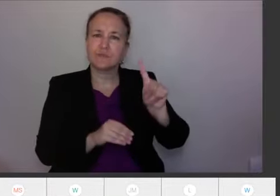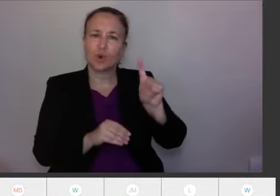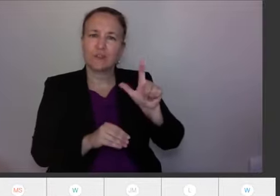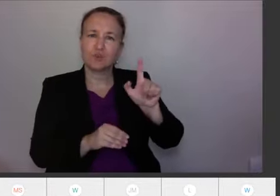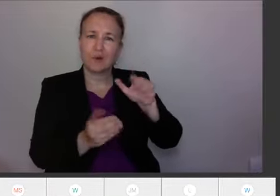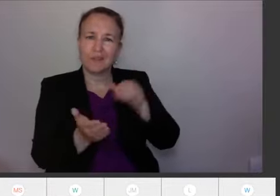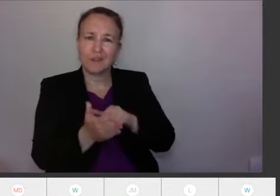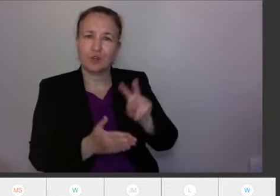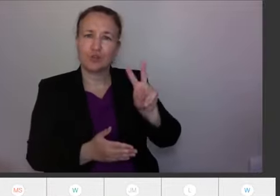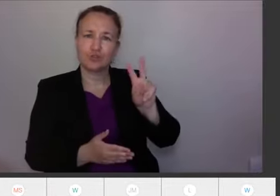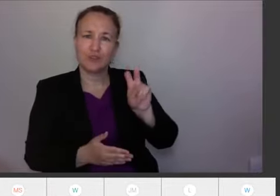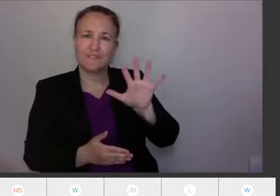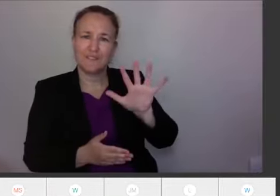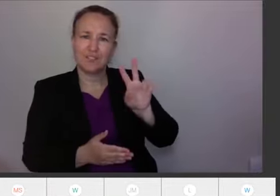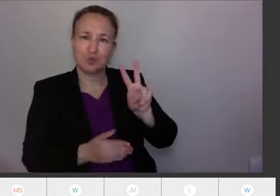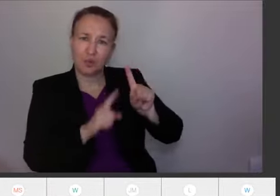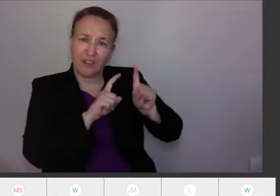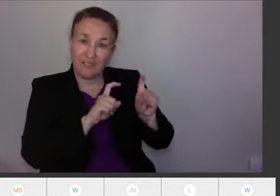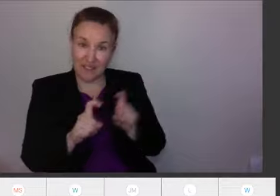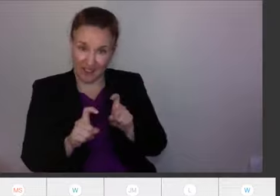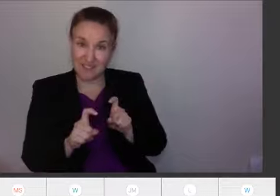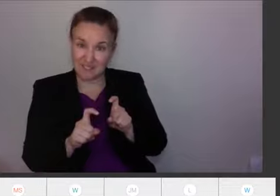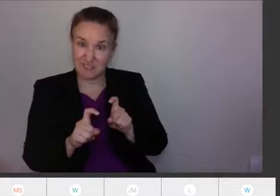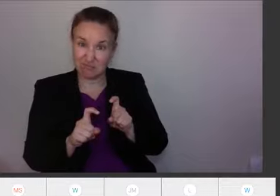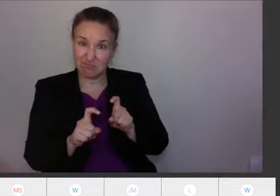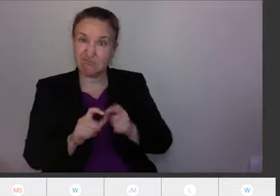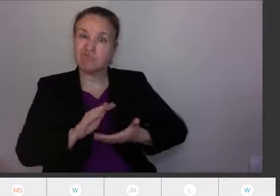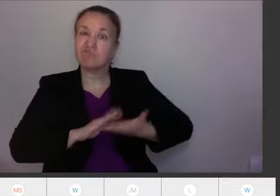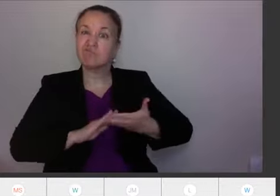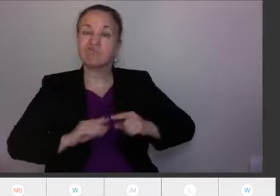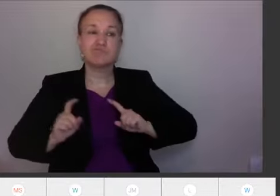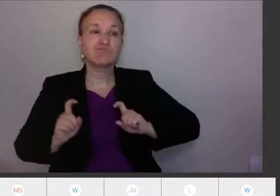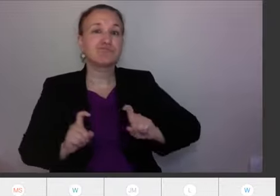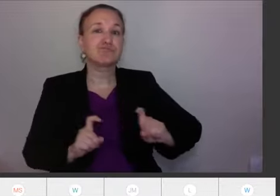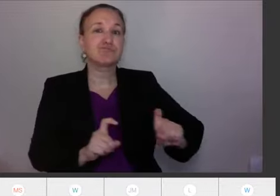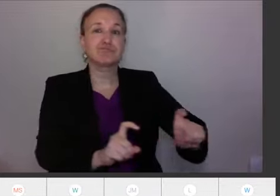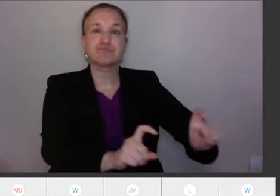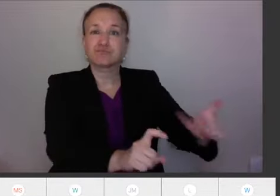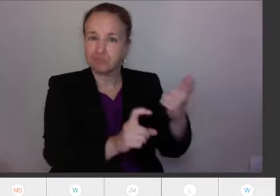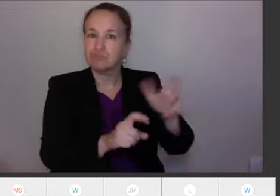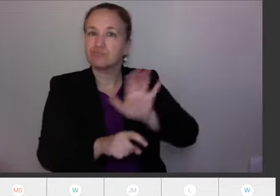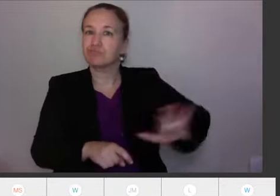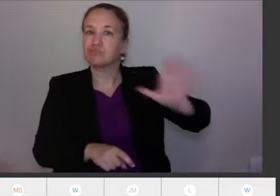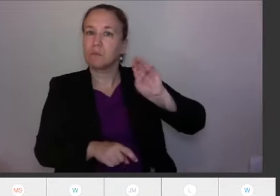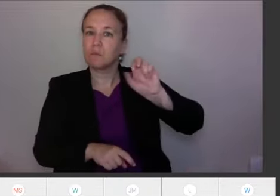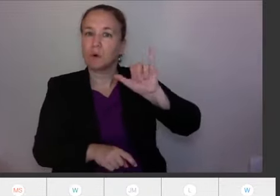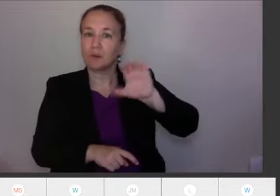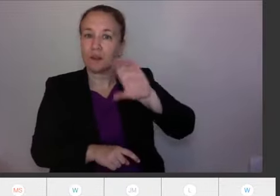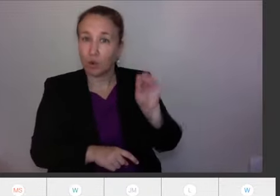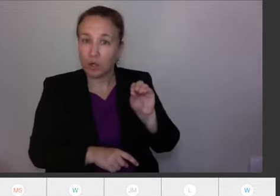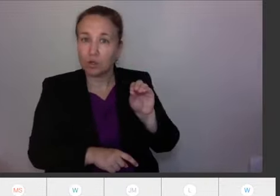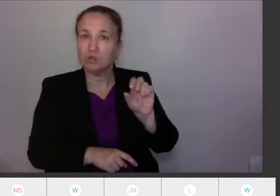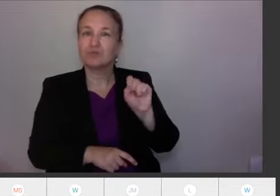tests done in the county so this gives you a just a